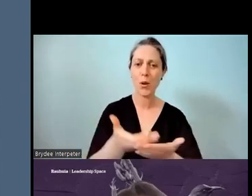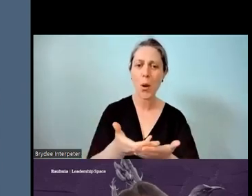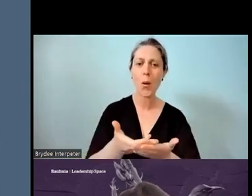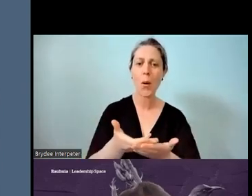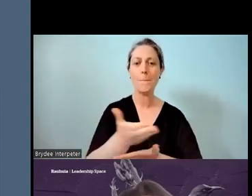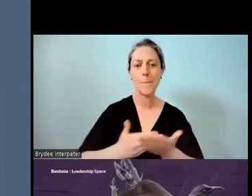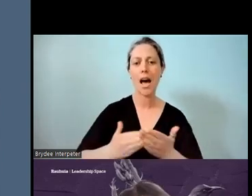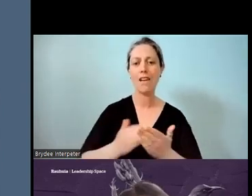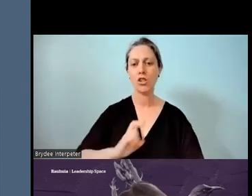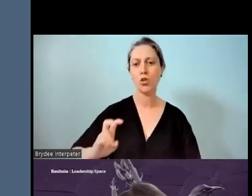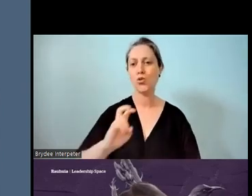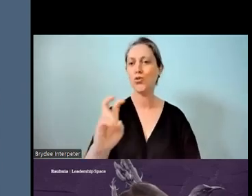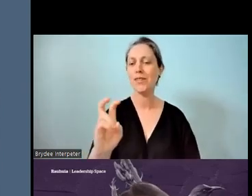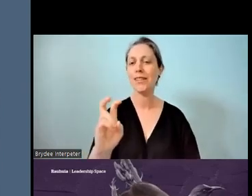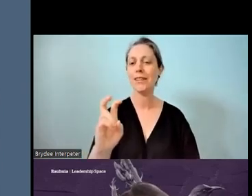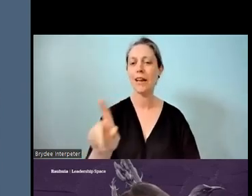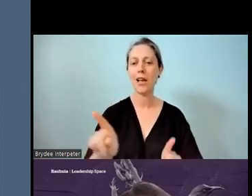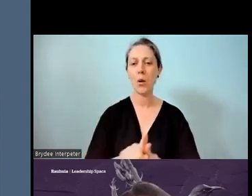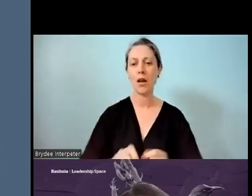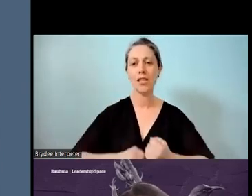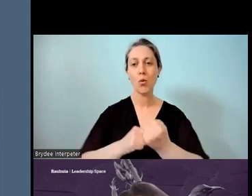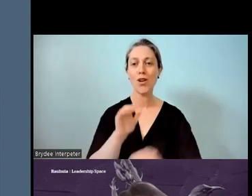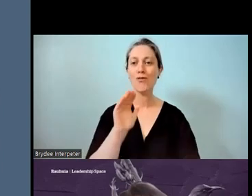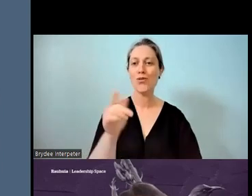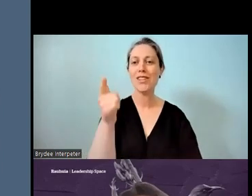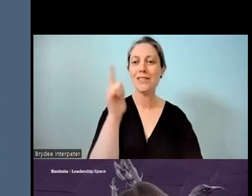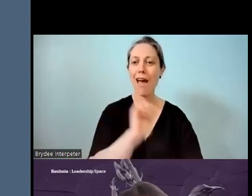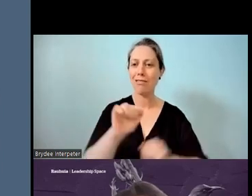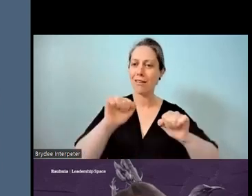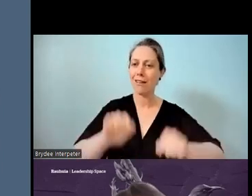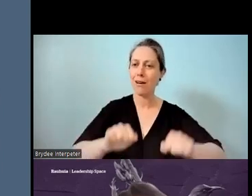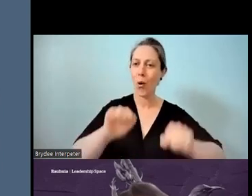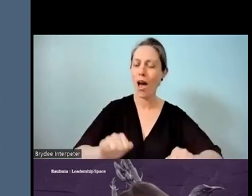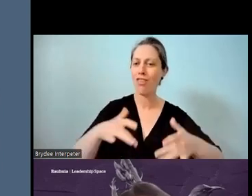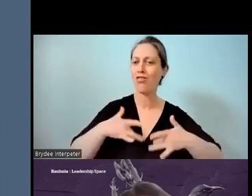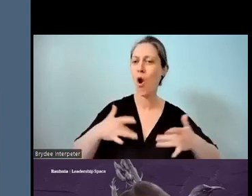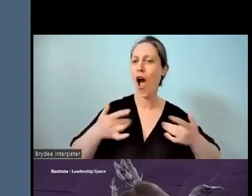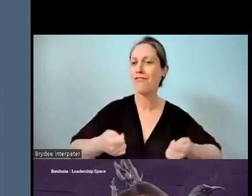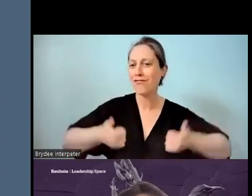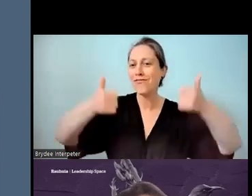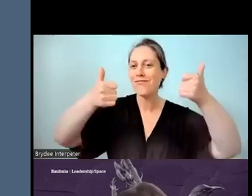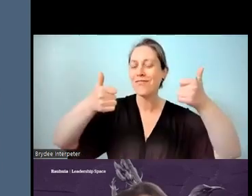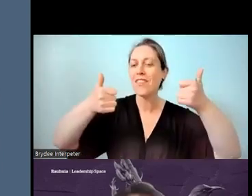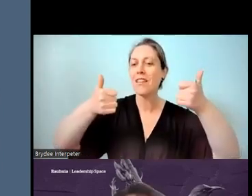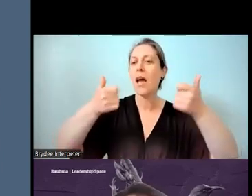and supporting our future teachers and their ākonga to thrive and be their best selves.